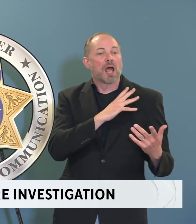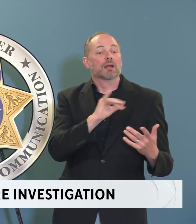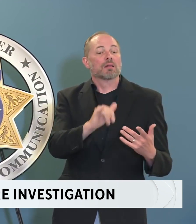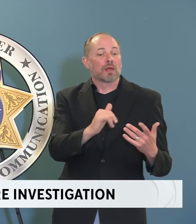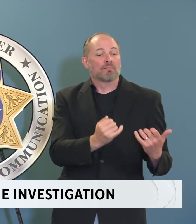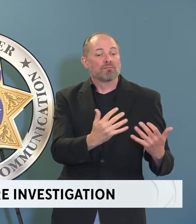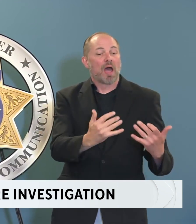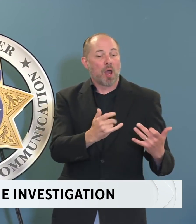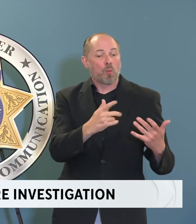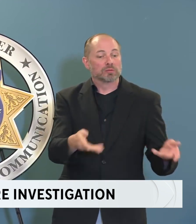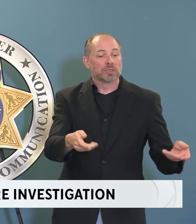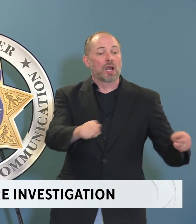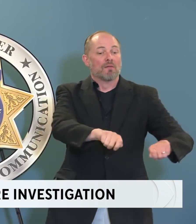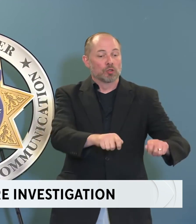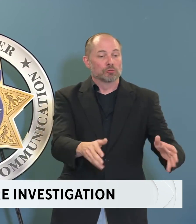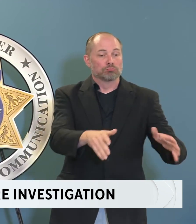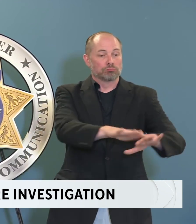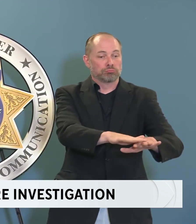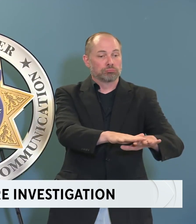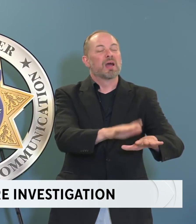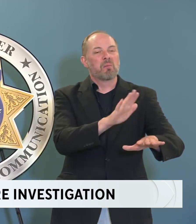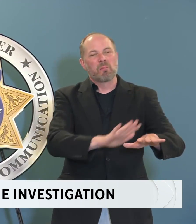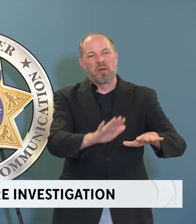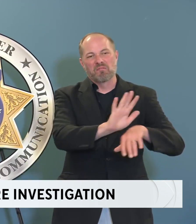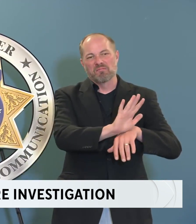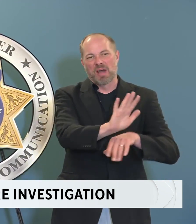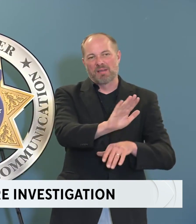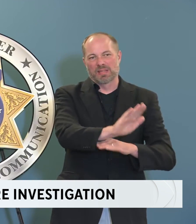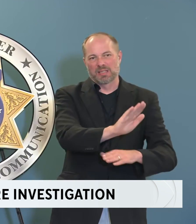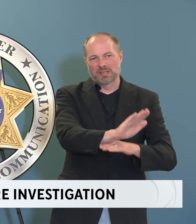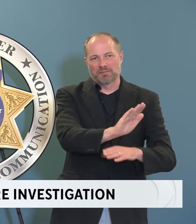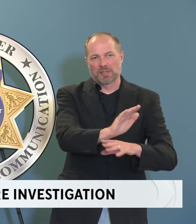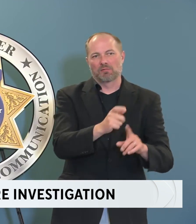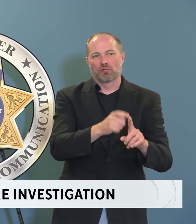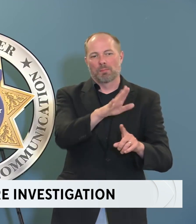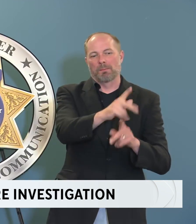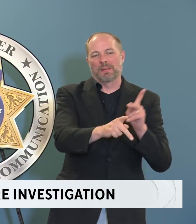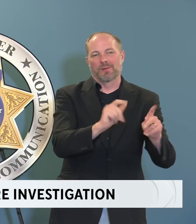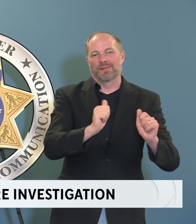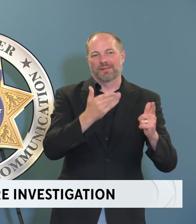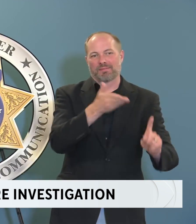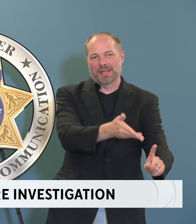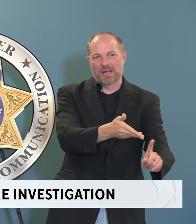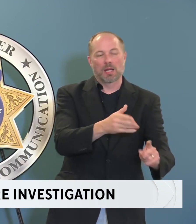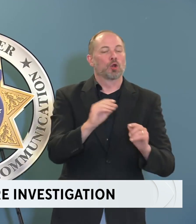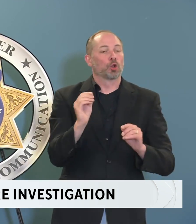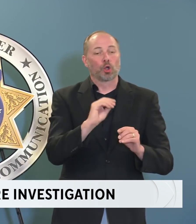THE GOALS WITH DIRT, THE FIRE DEPARTMENT BELIEVED THE FIRE WAS BEING CONDUCTED RESPONSIBLY. THE REMNANTS OF